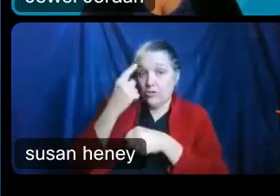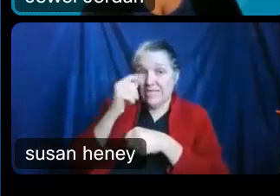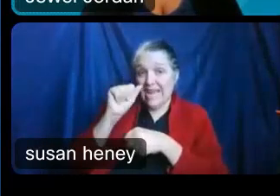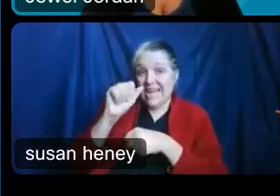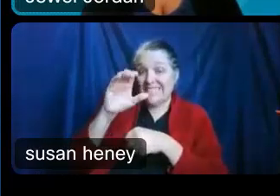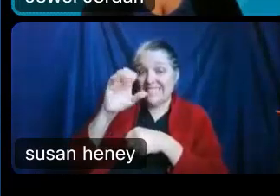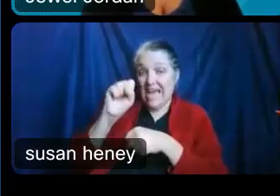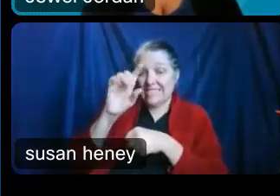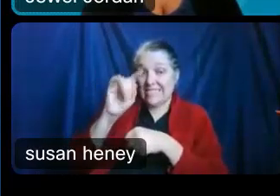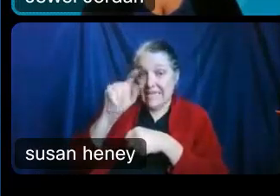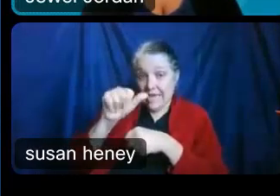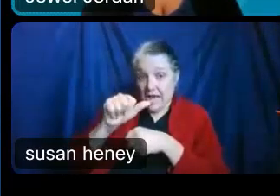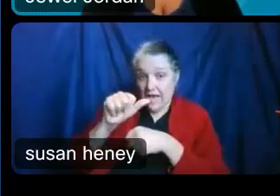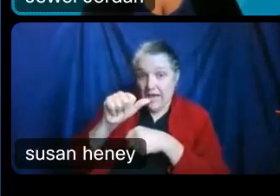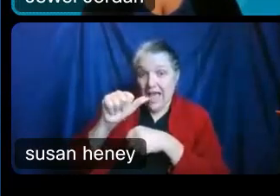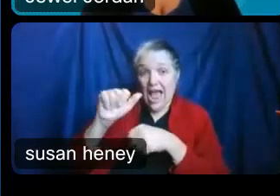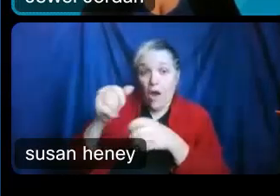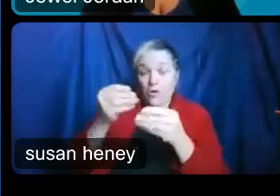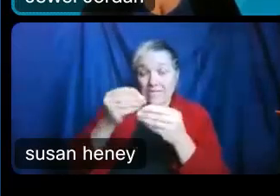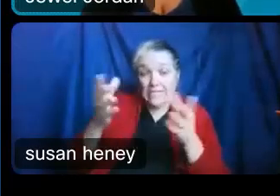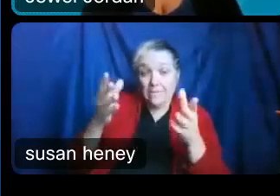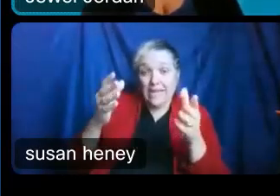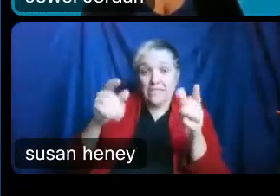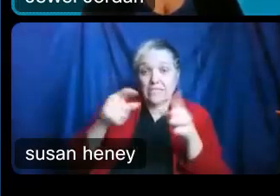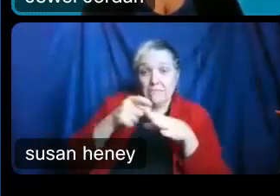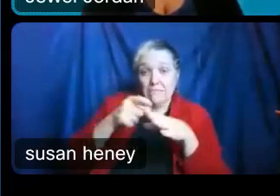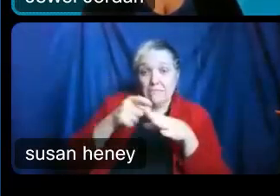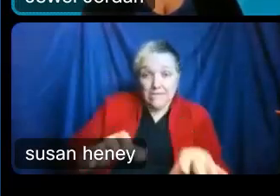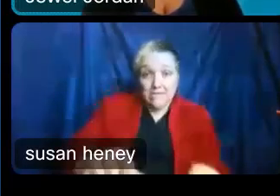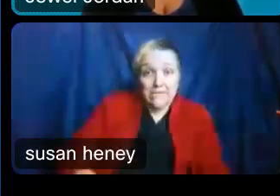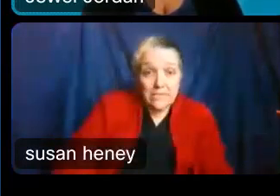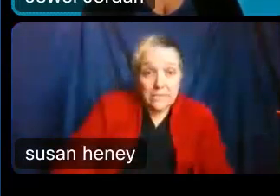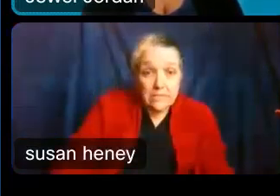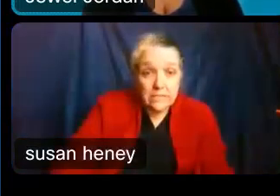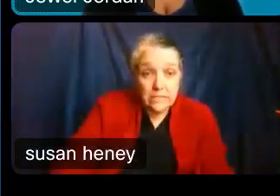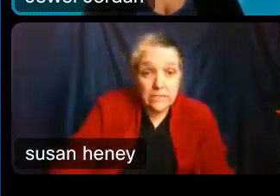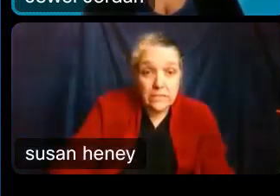data dissemination specialists or DDSs, who are located within your region can provide